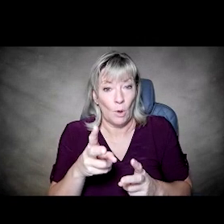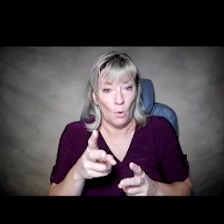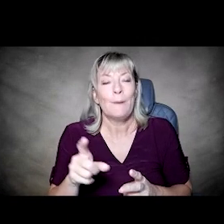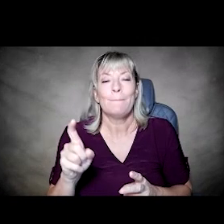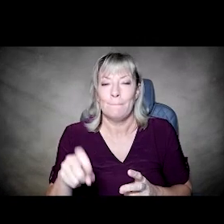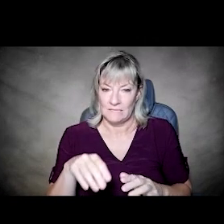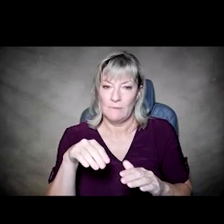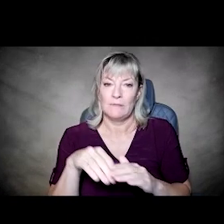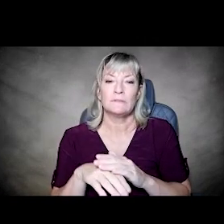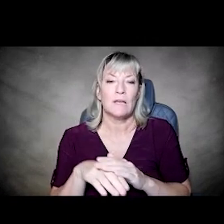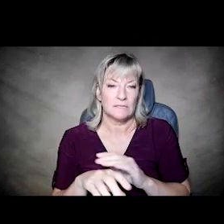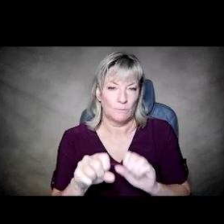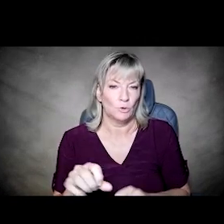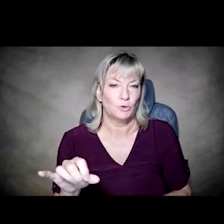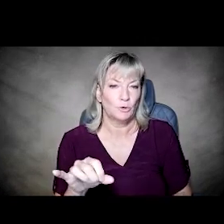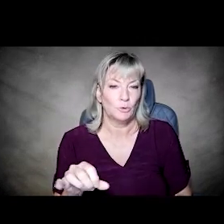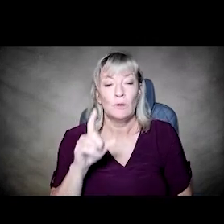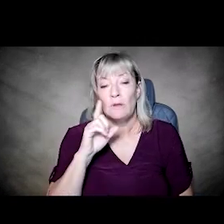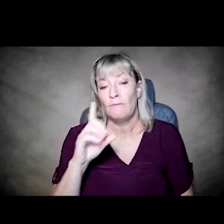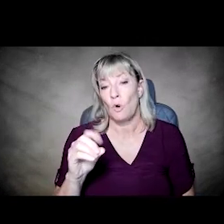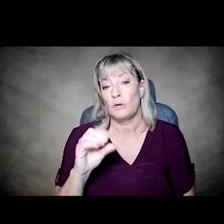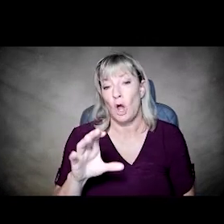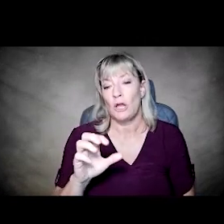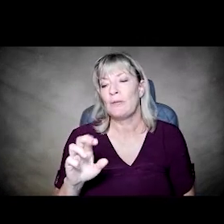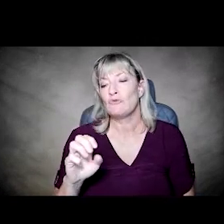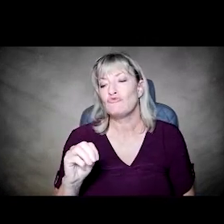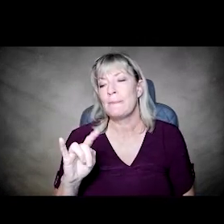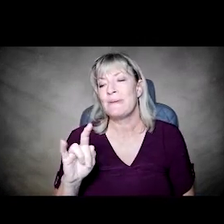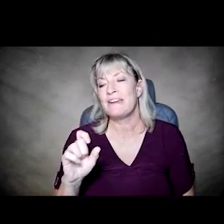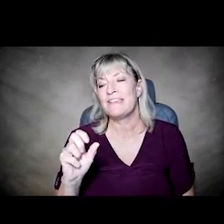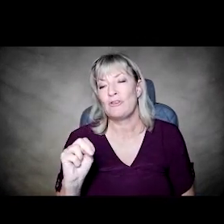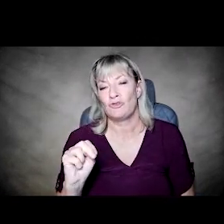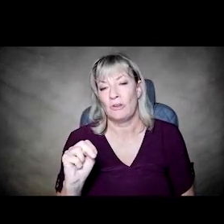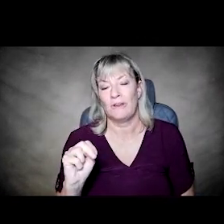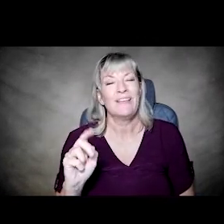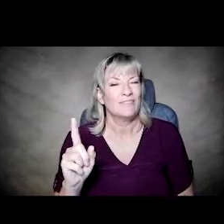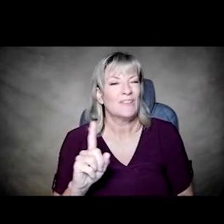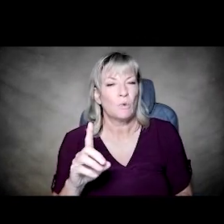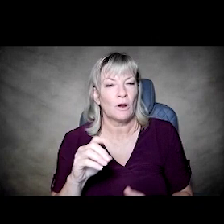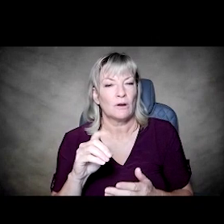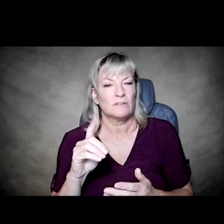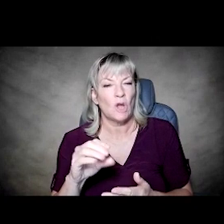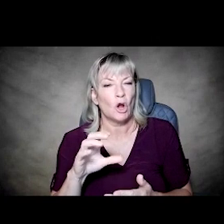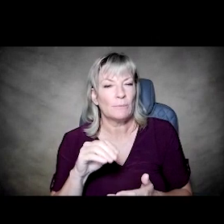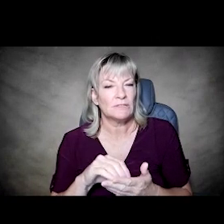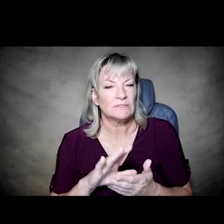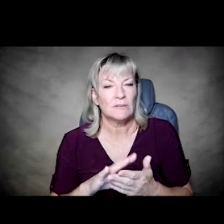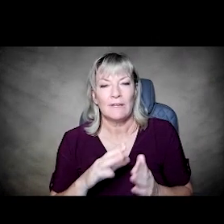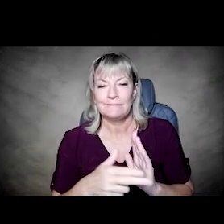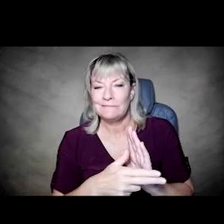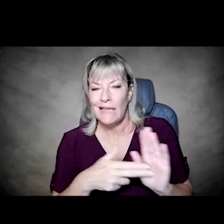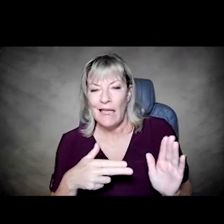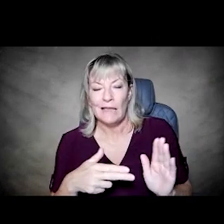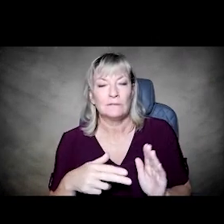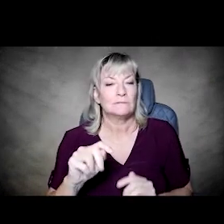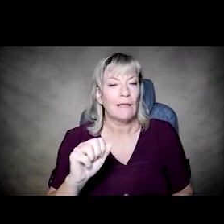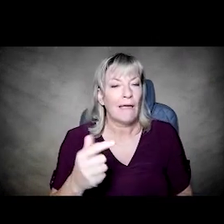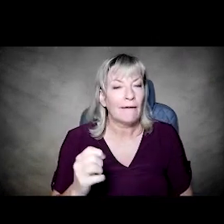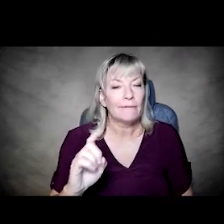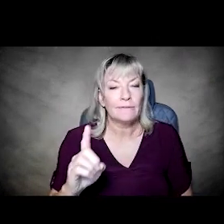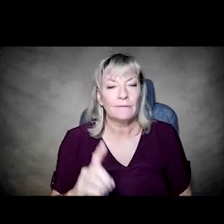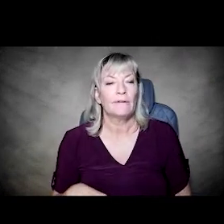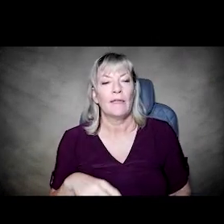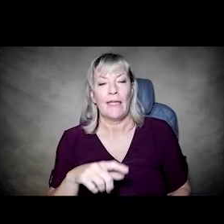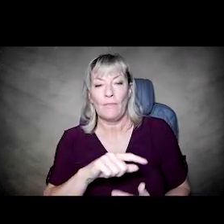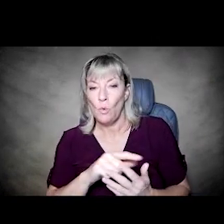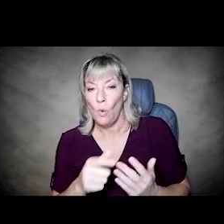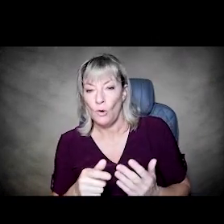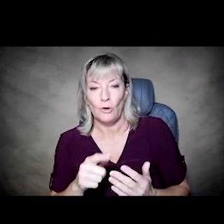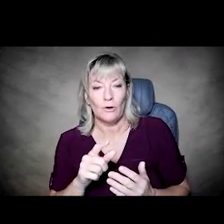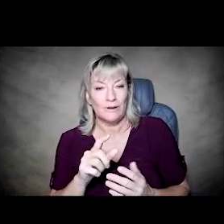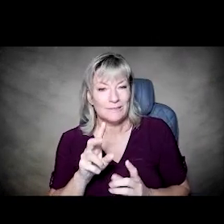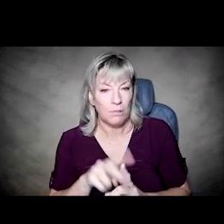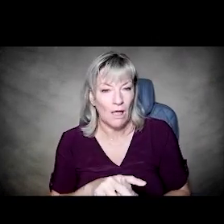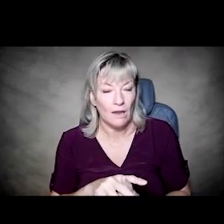Through document remediation, a process in which documents are tagged, reading order is specified,